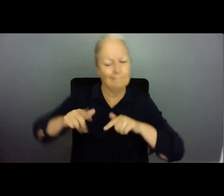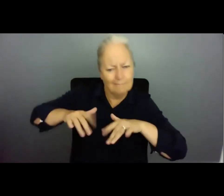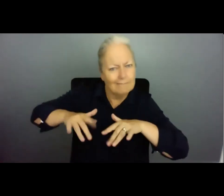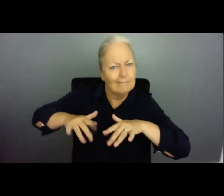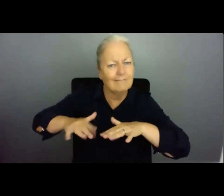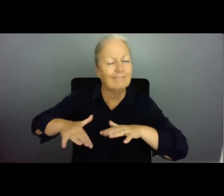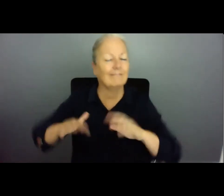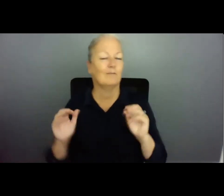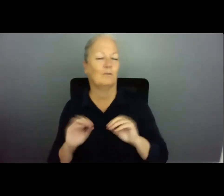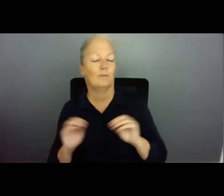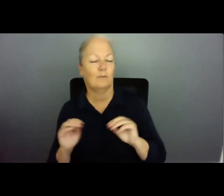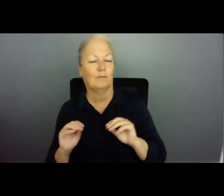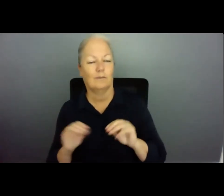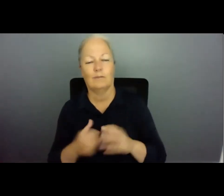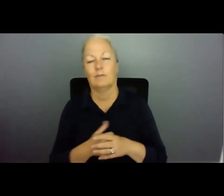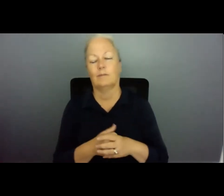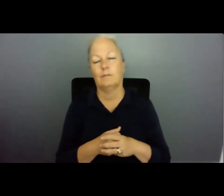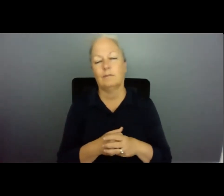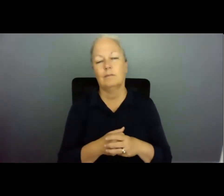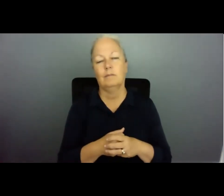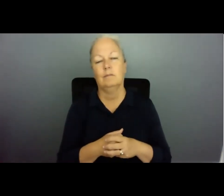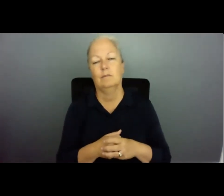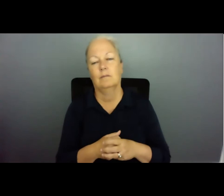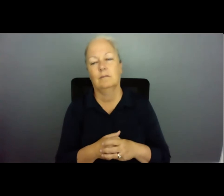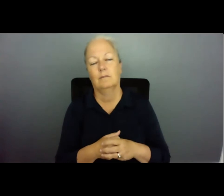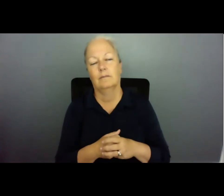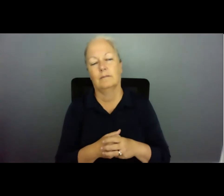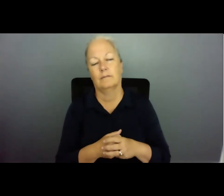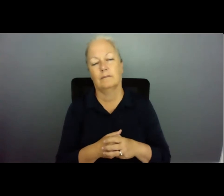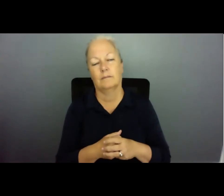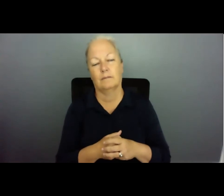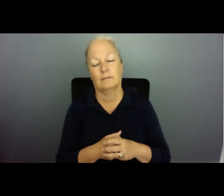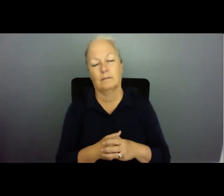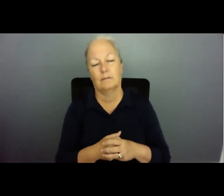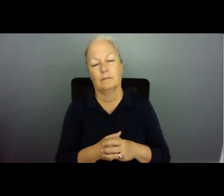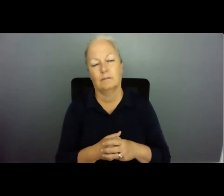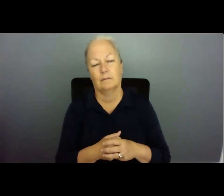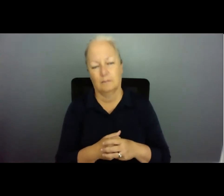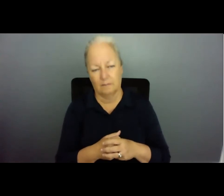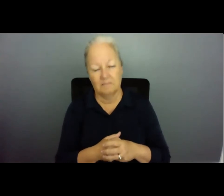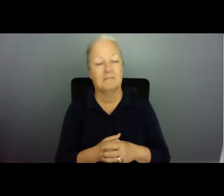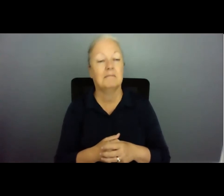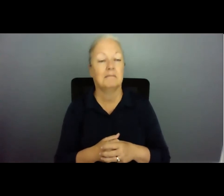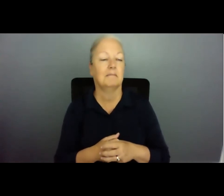interaction with others which may affect the emotions of person with the intellectual